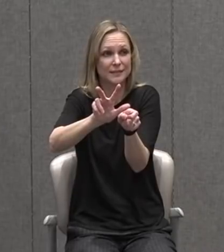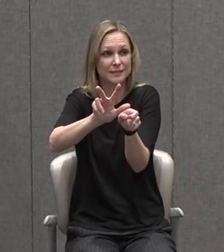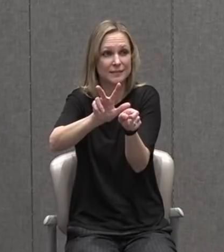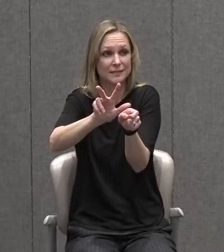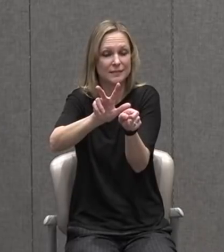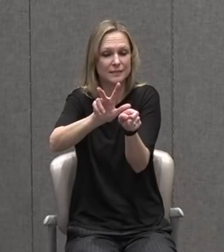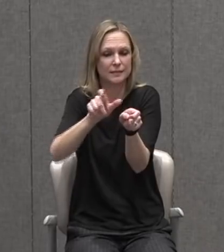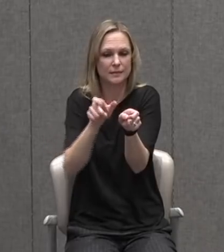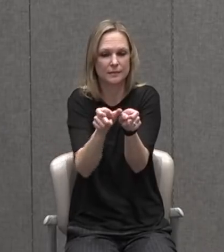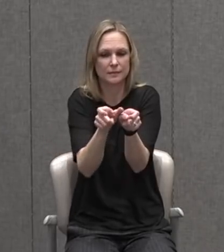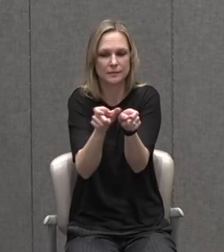Hundredths?